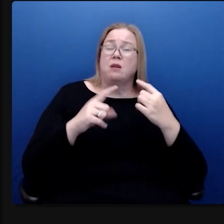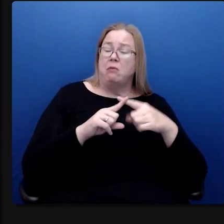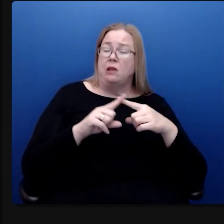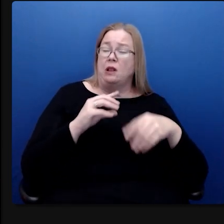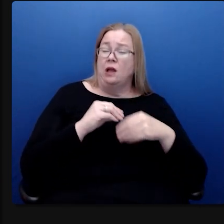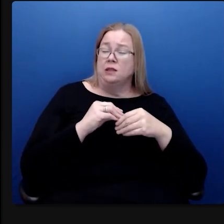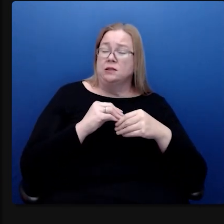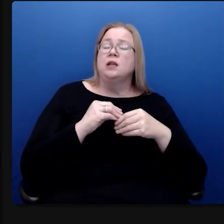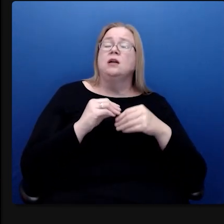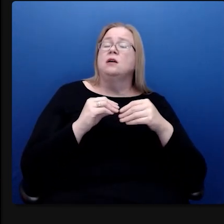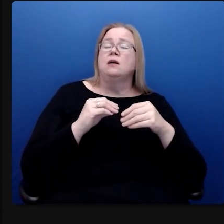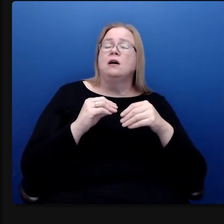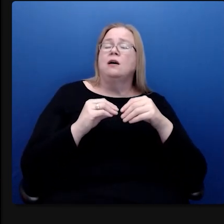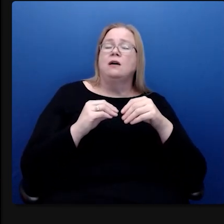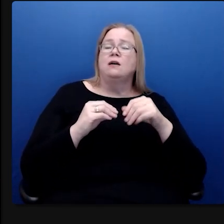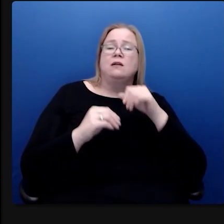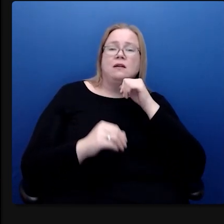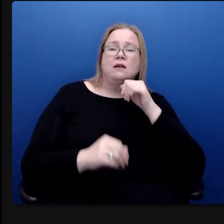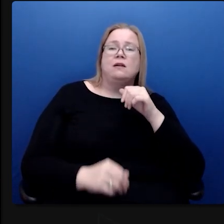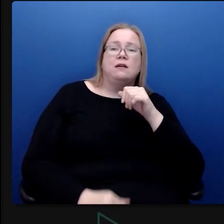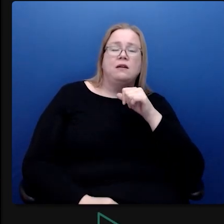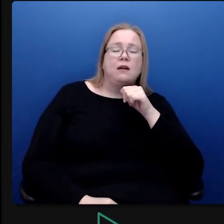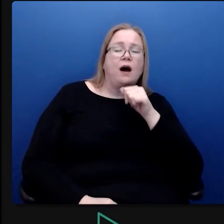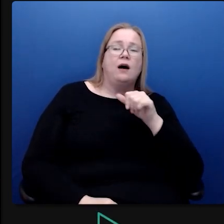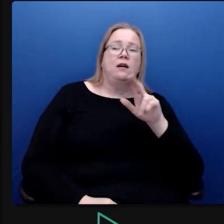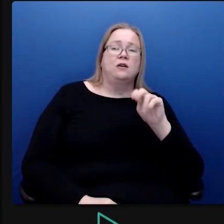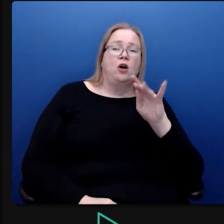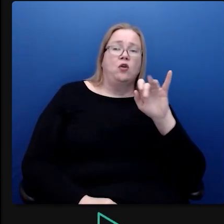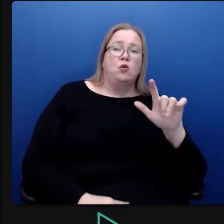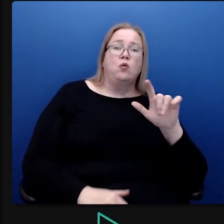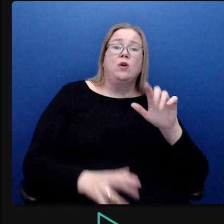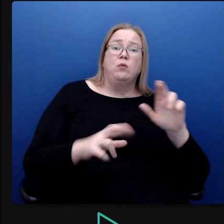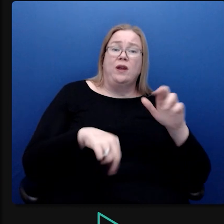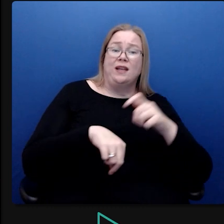In addition, non Unreal Engine C++ IntelliSense ready times